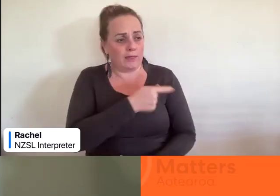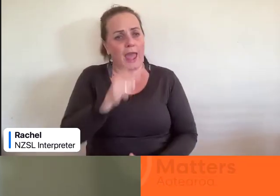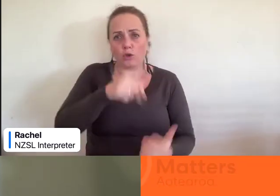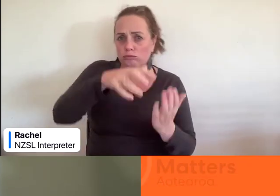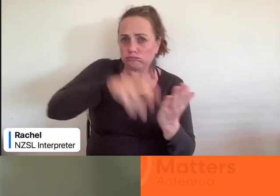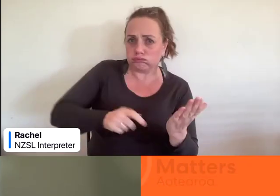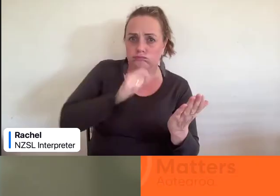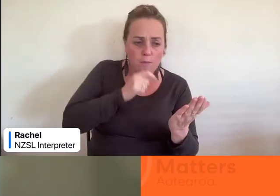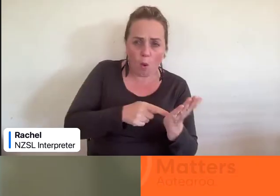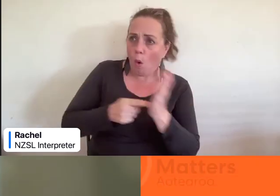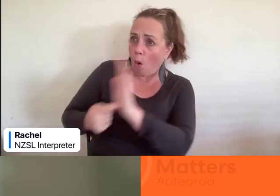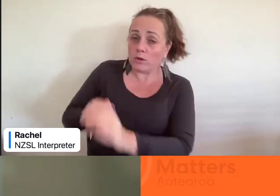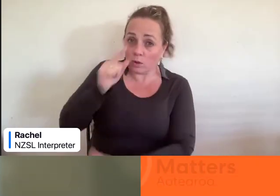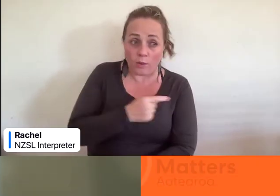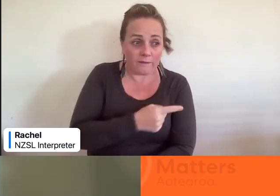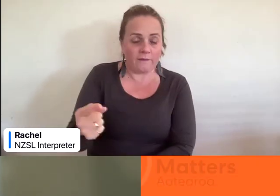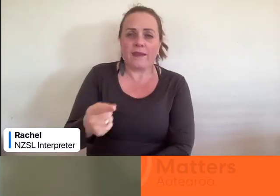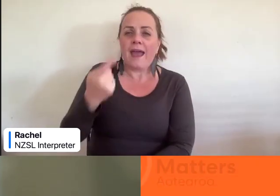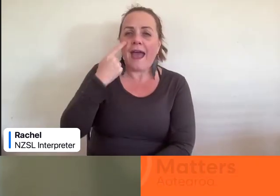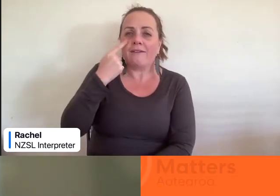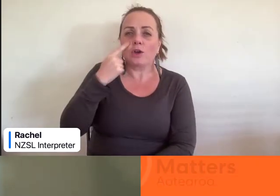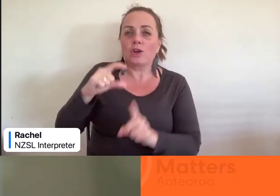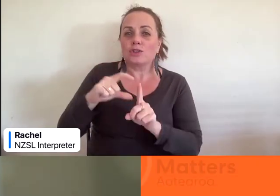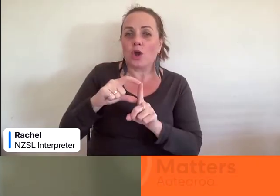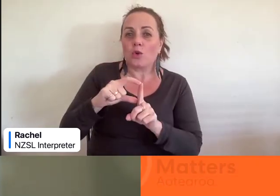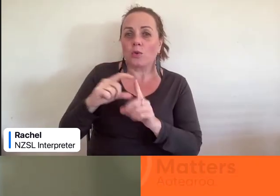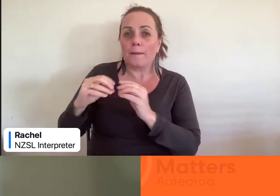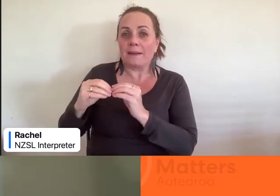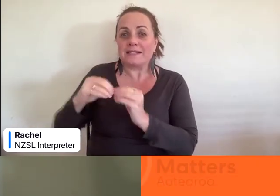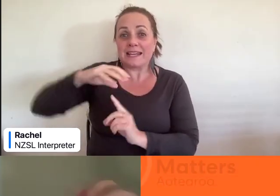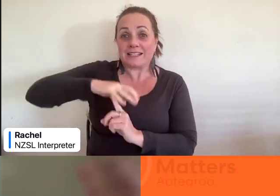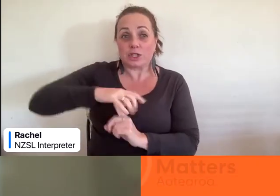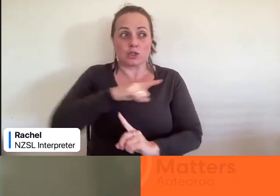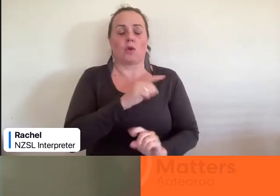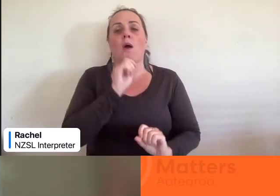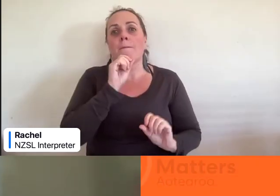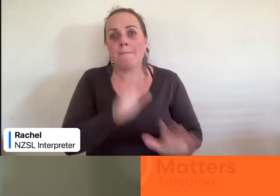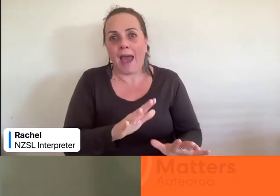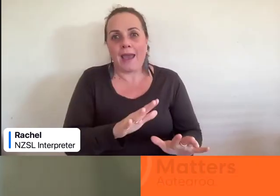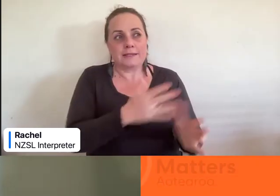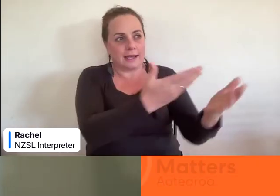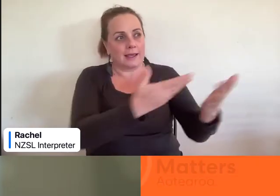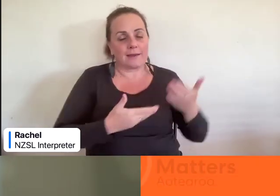And if we look at the wonderful Donald Beasley Institute and how they put together that dataset